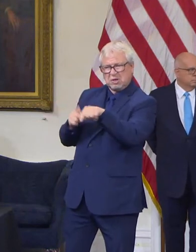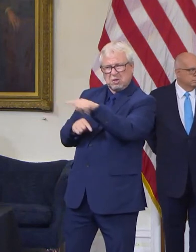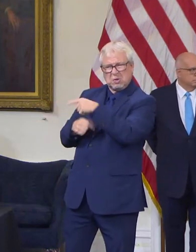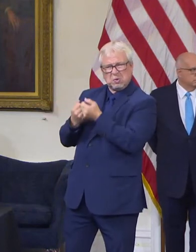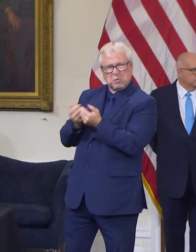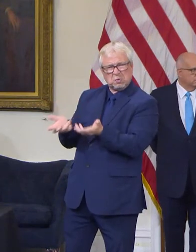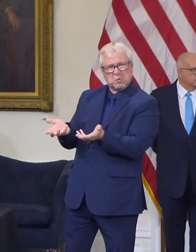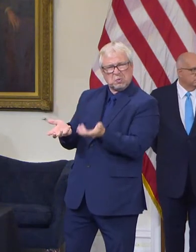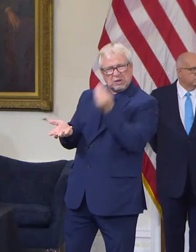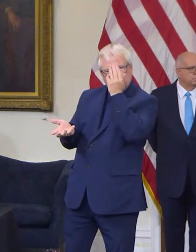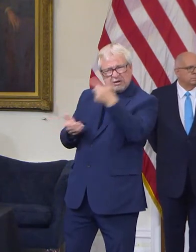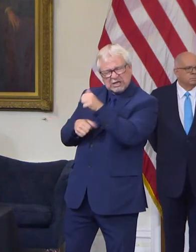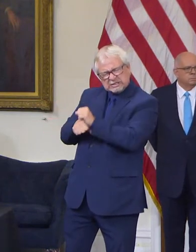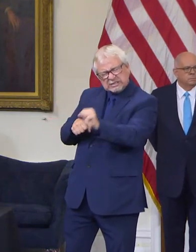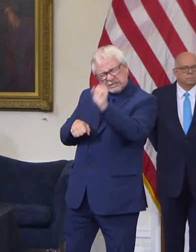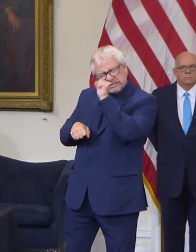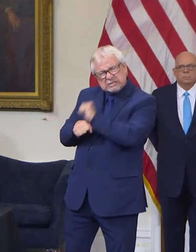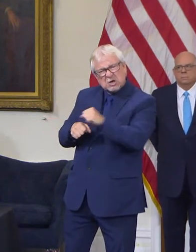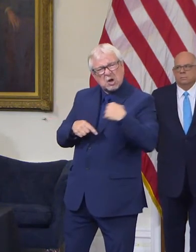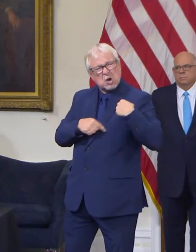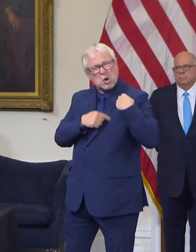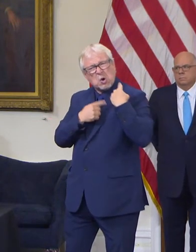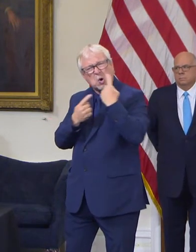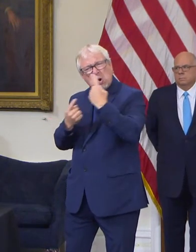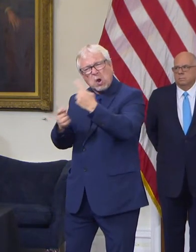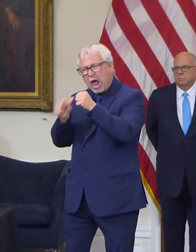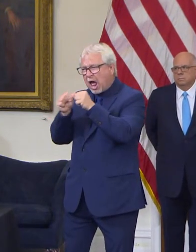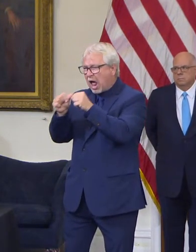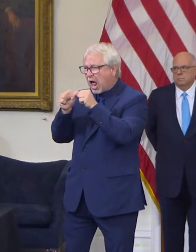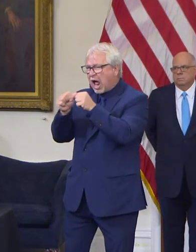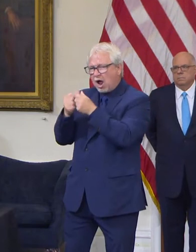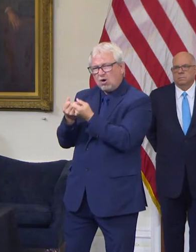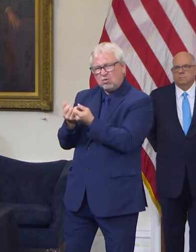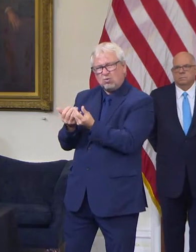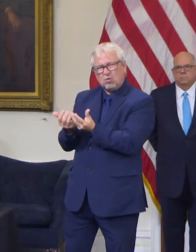However, those same people are tired of going at 100 percent for so long.